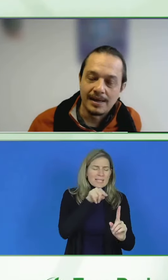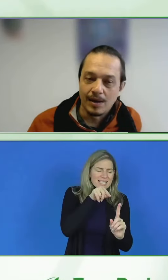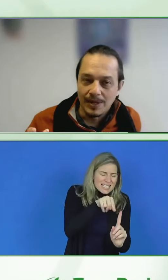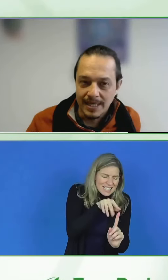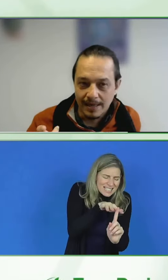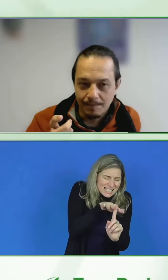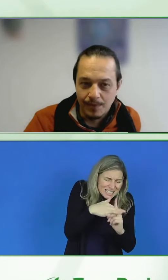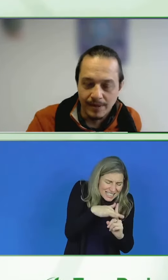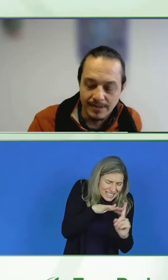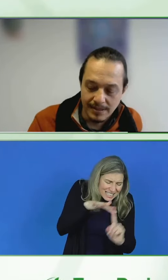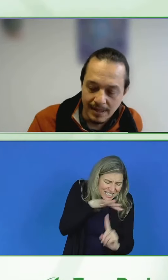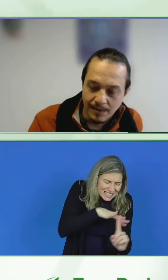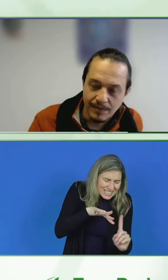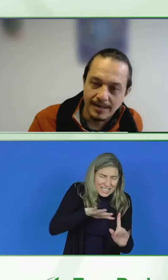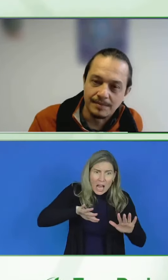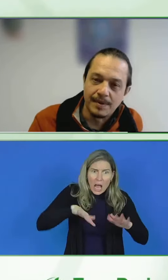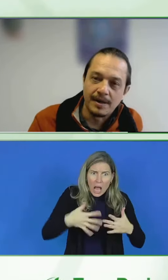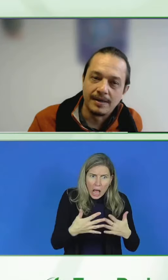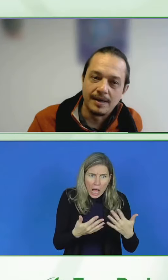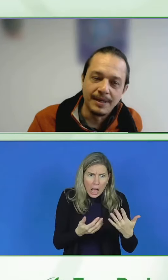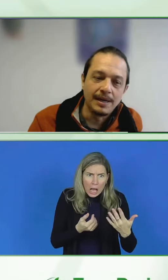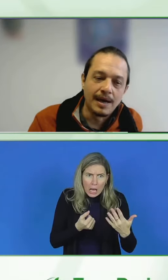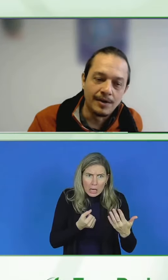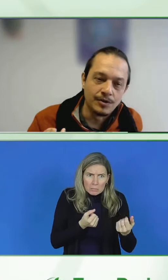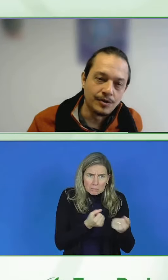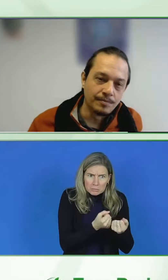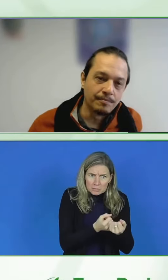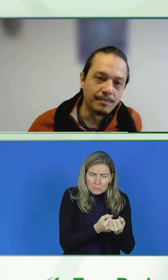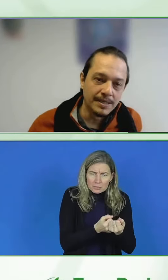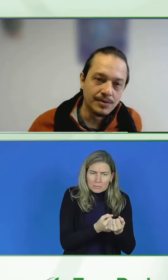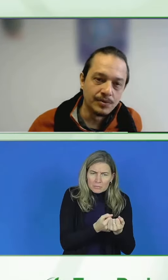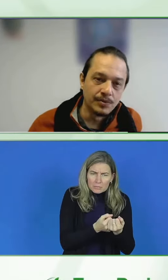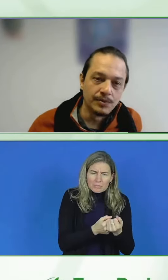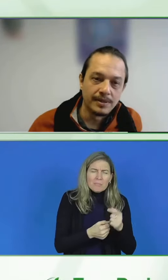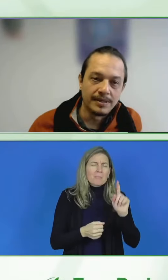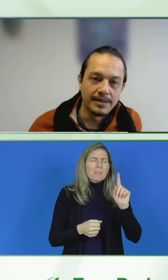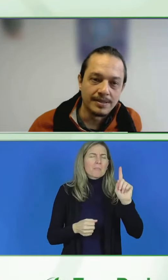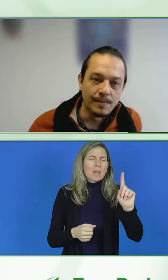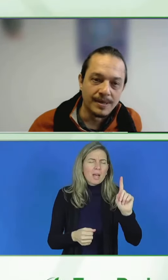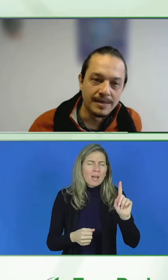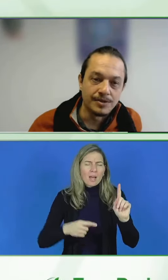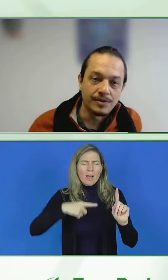And I will take points that were raised by others in this conversation.